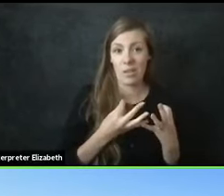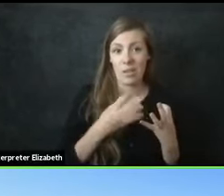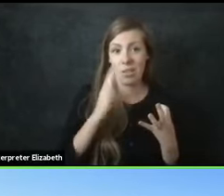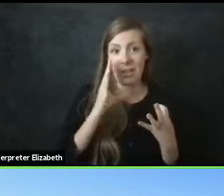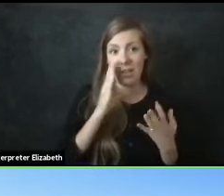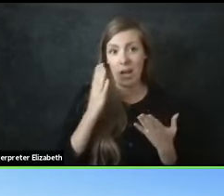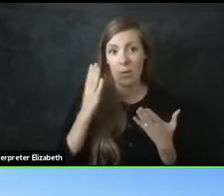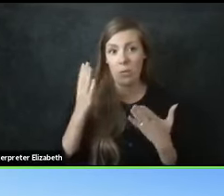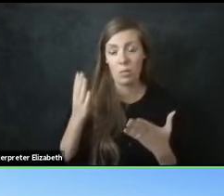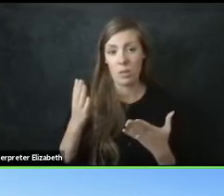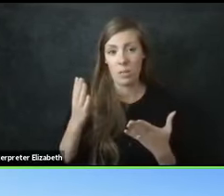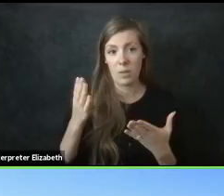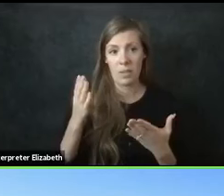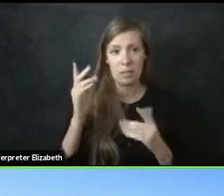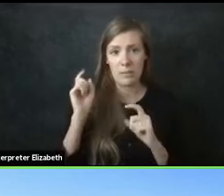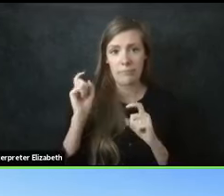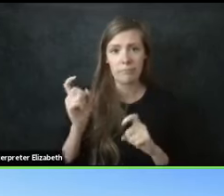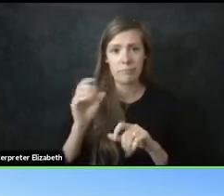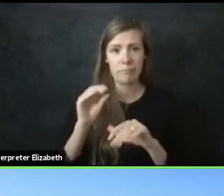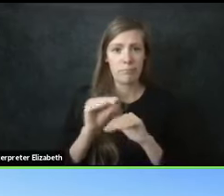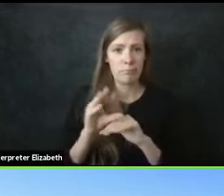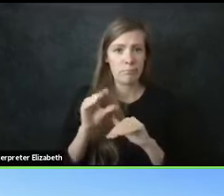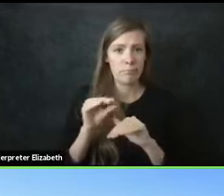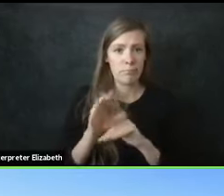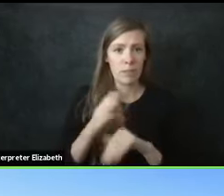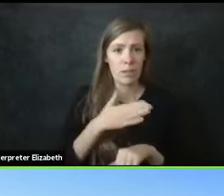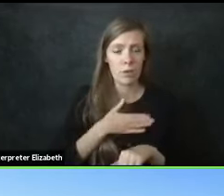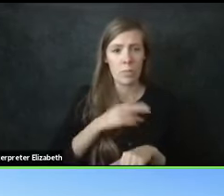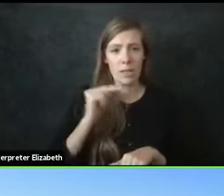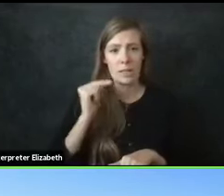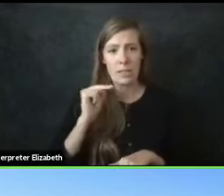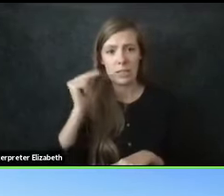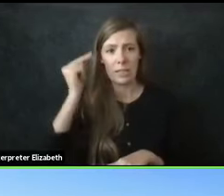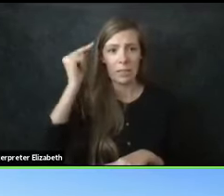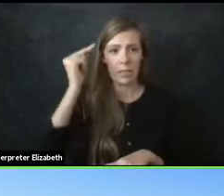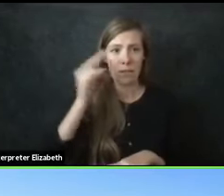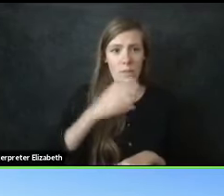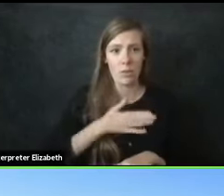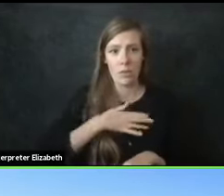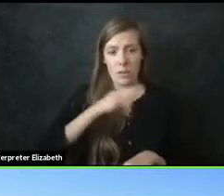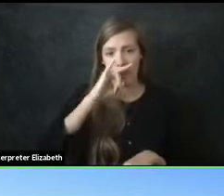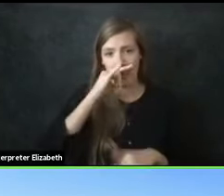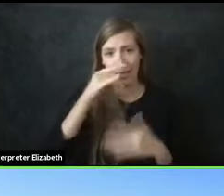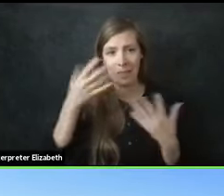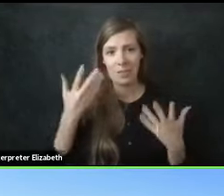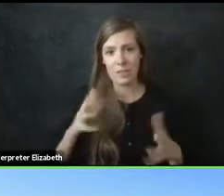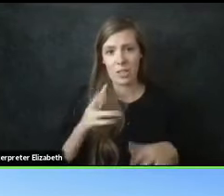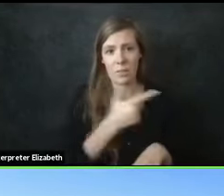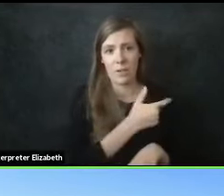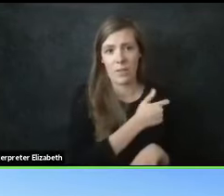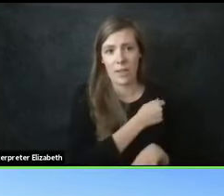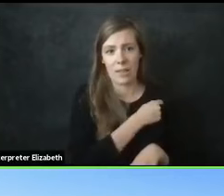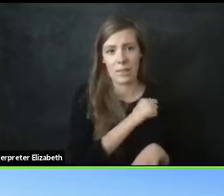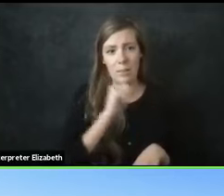vaccine and have given that advice to my nieces, my nephews. My kids have already been vaccinated and they're not children anymore.